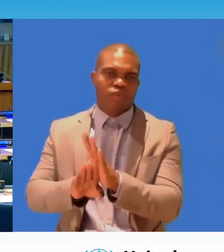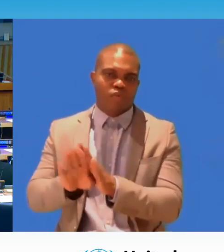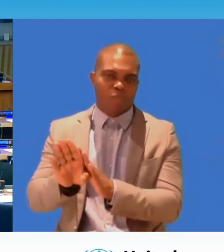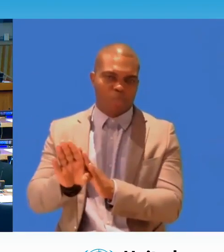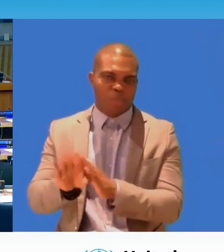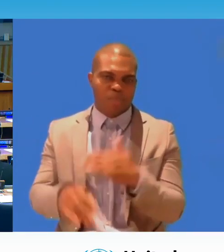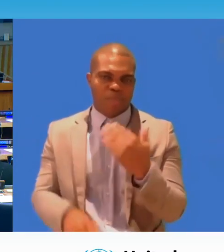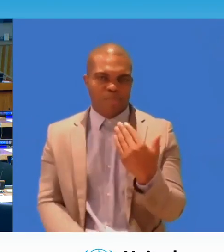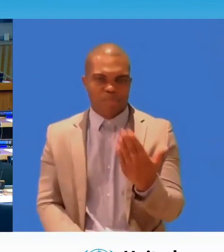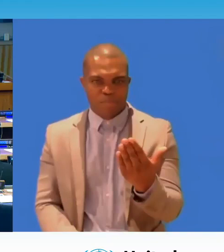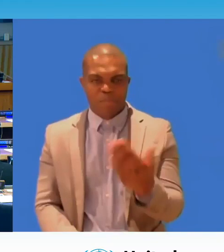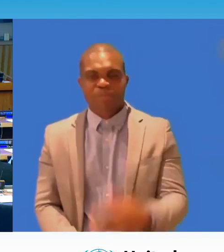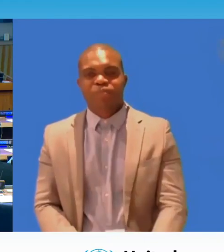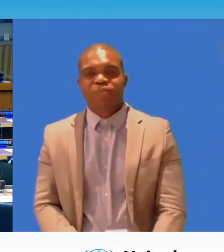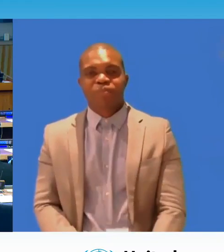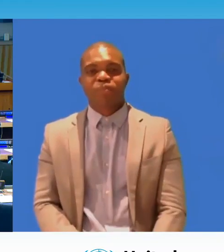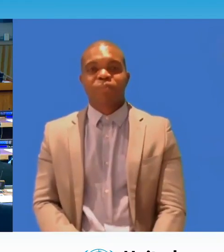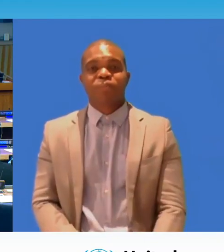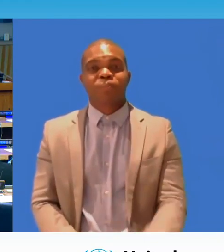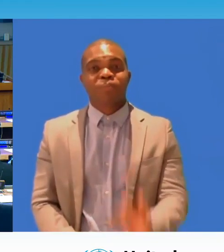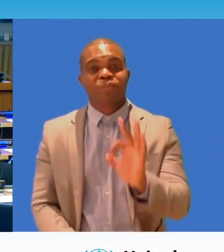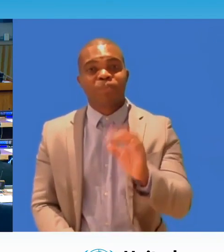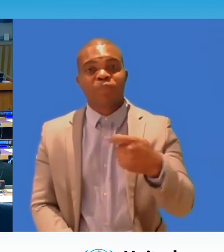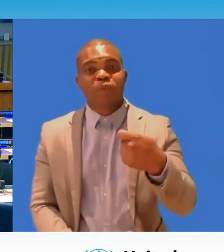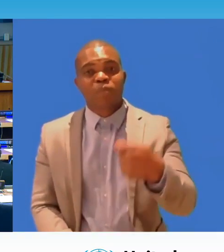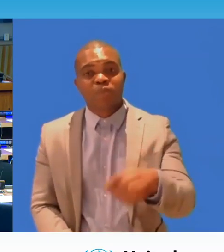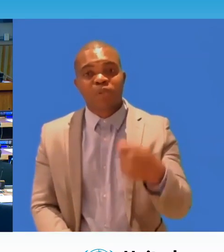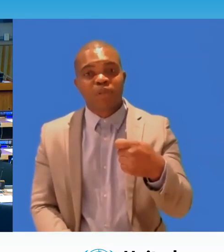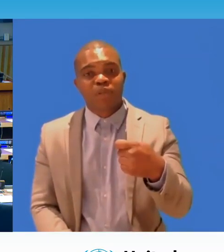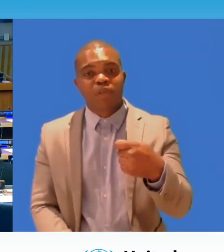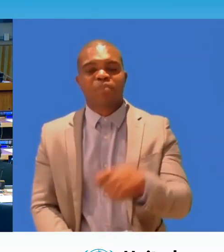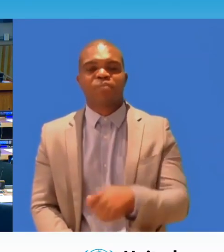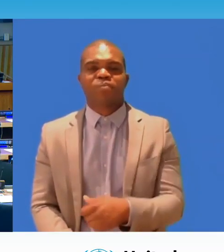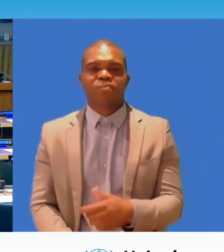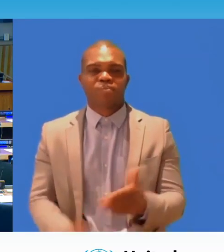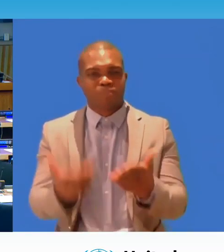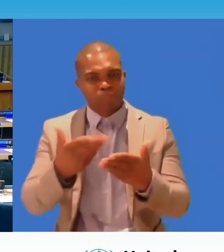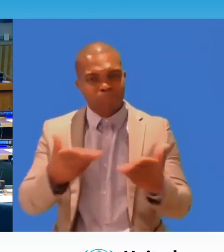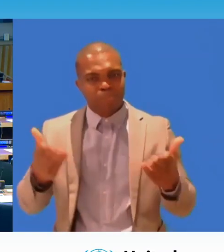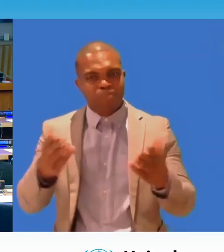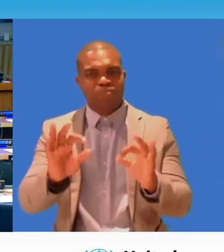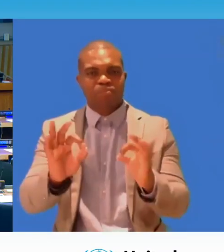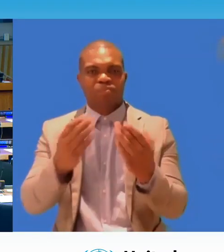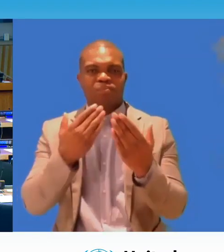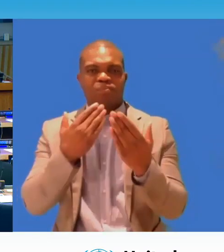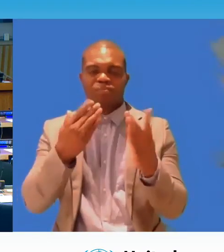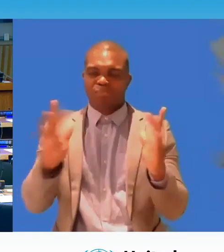you for convening this audacious meeting Having learned from undp higho World Bank